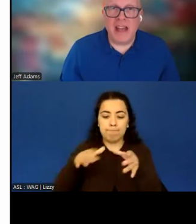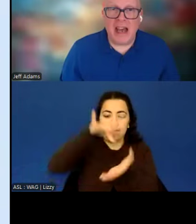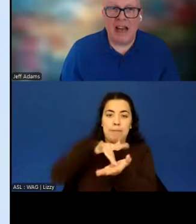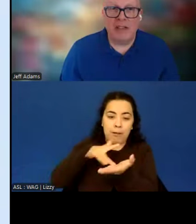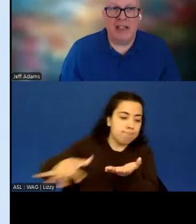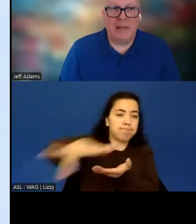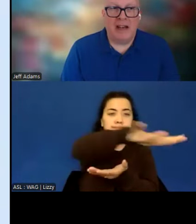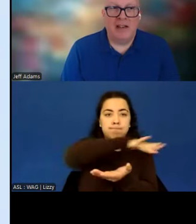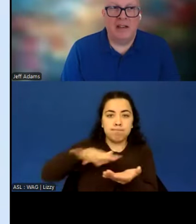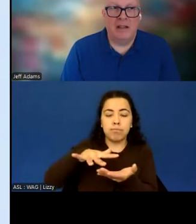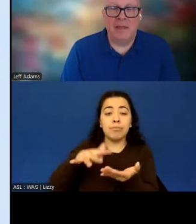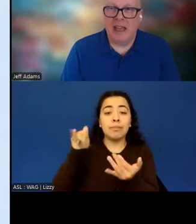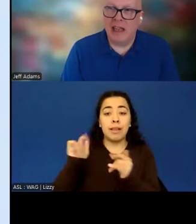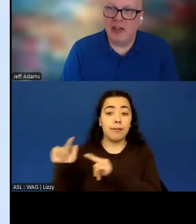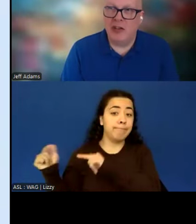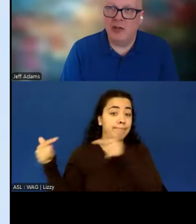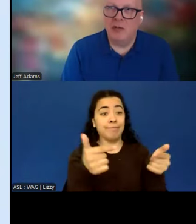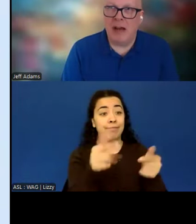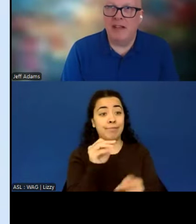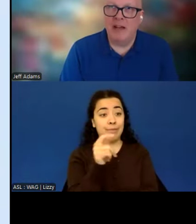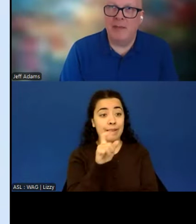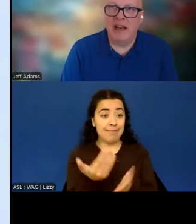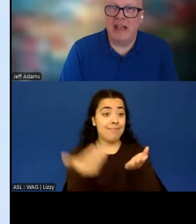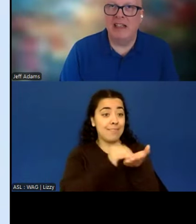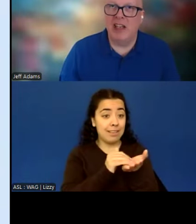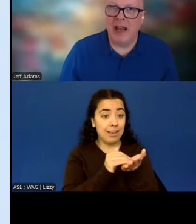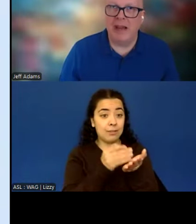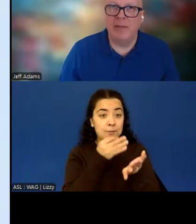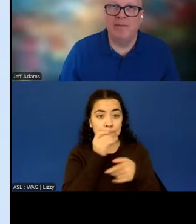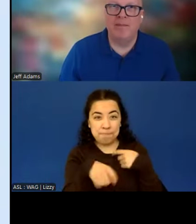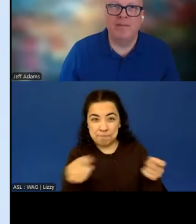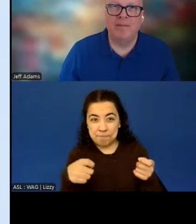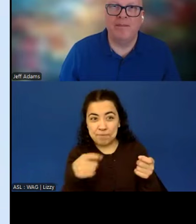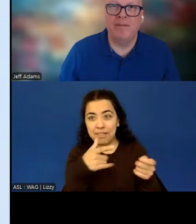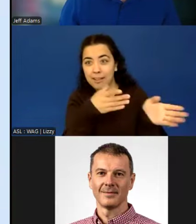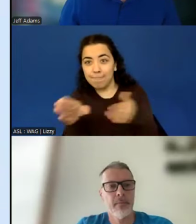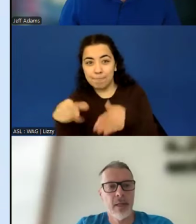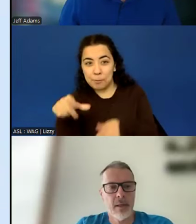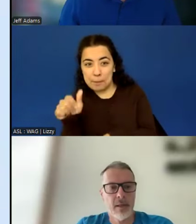With that, I will send it back to Michele to wrap us up and head us into Q&A.